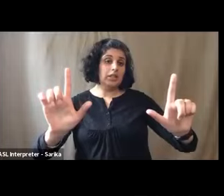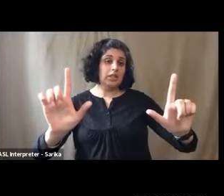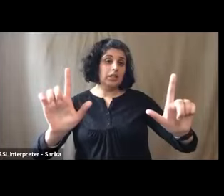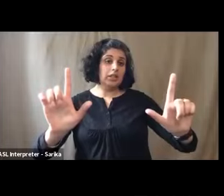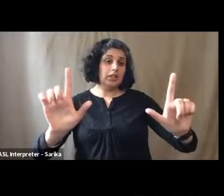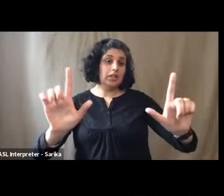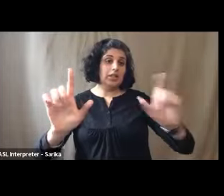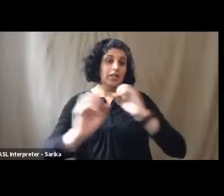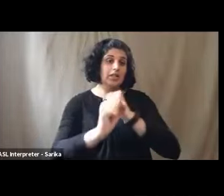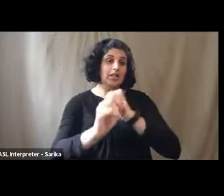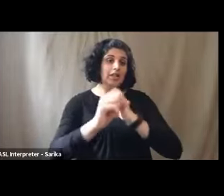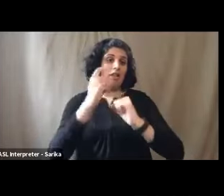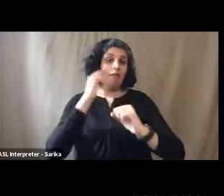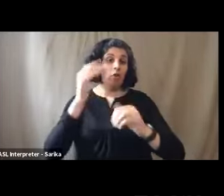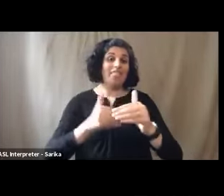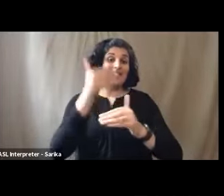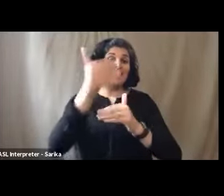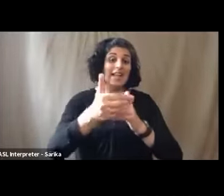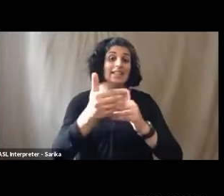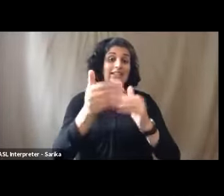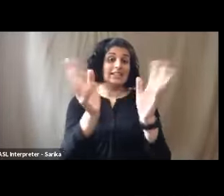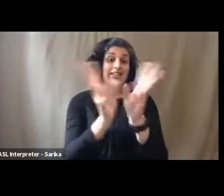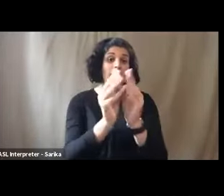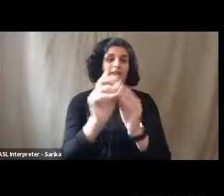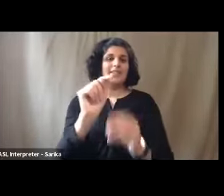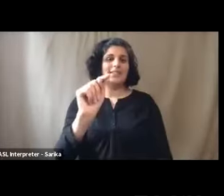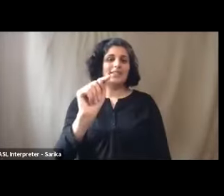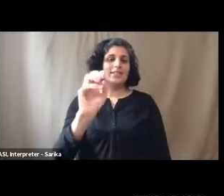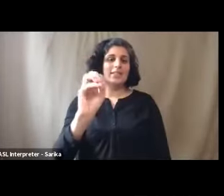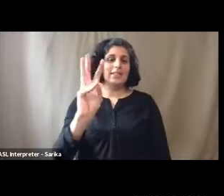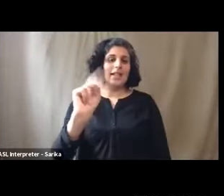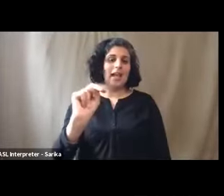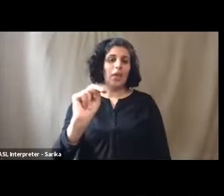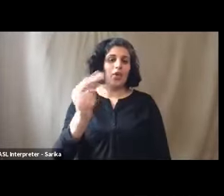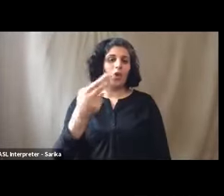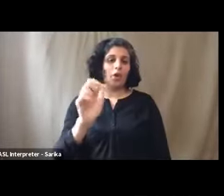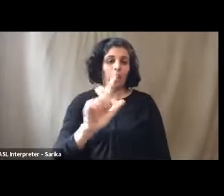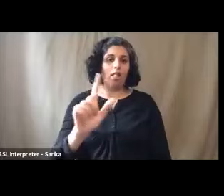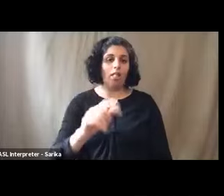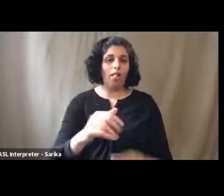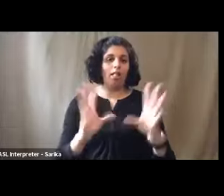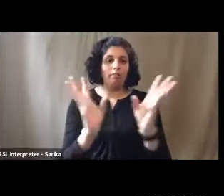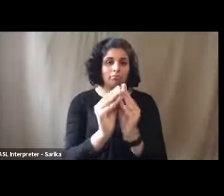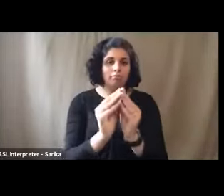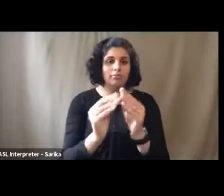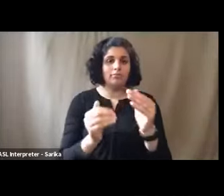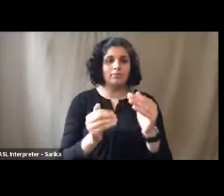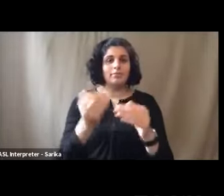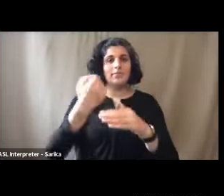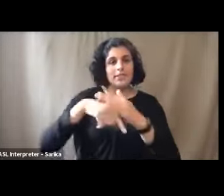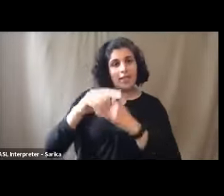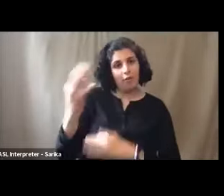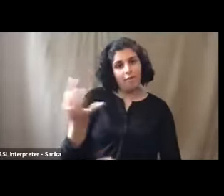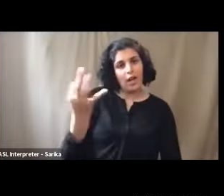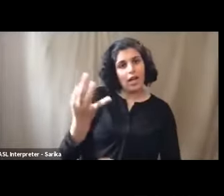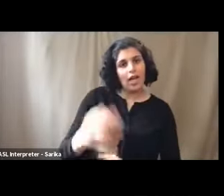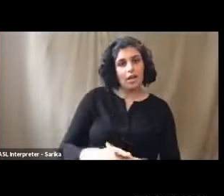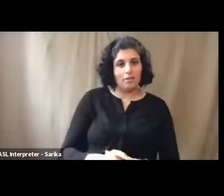our next town hall next Friday. So folks can reference that.